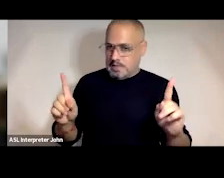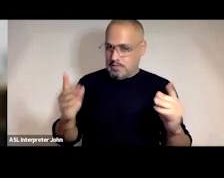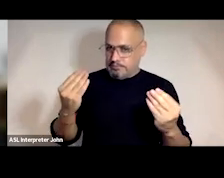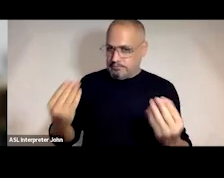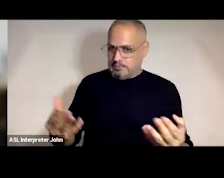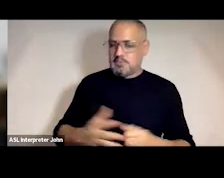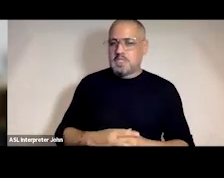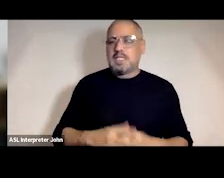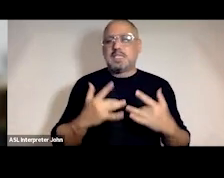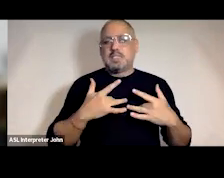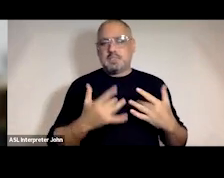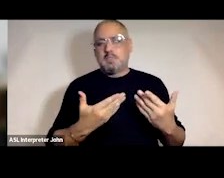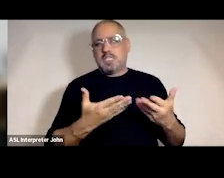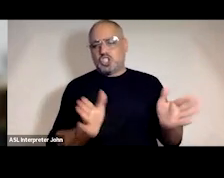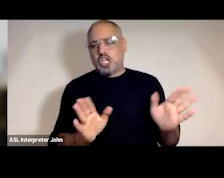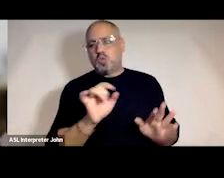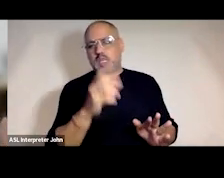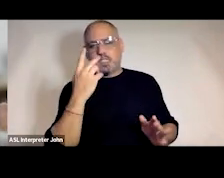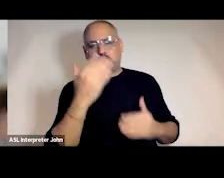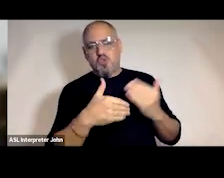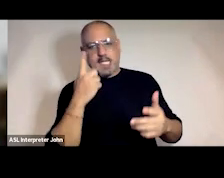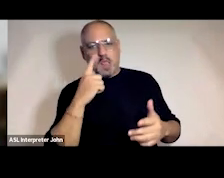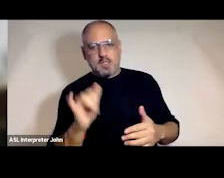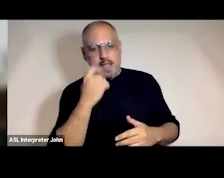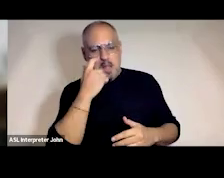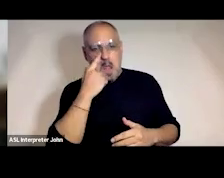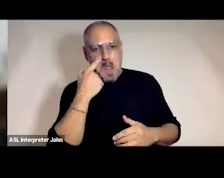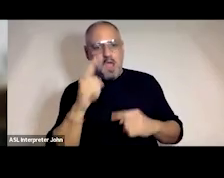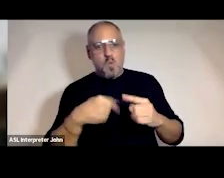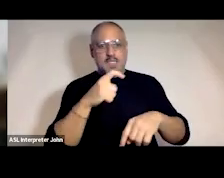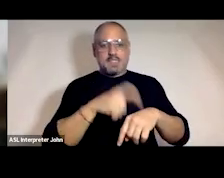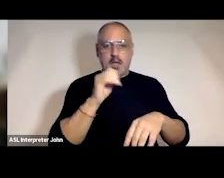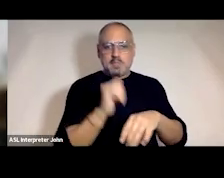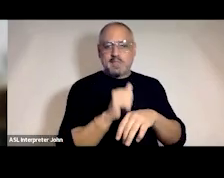In general, this is what the process looks like when it's time to submit an application.